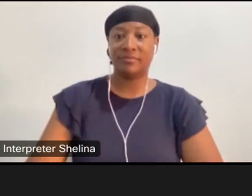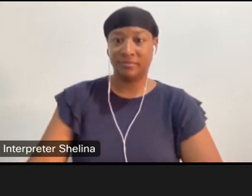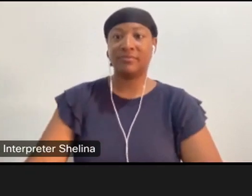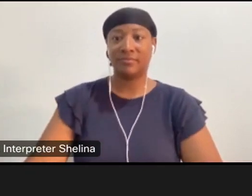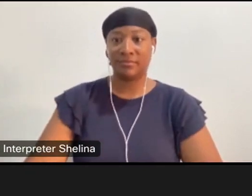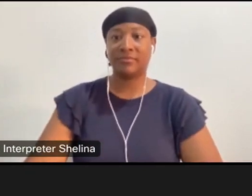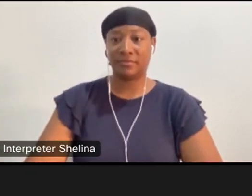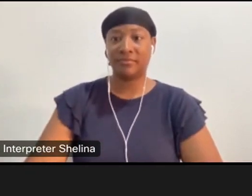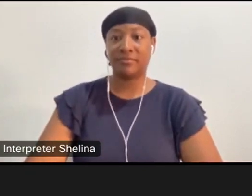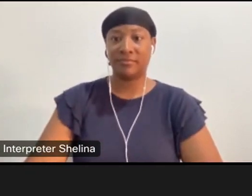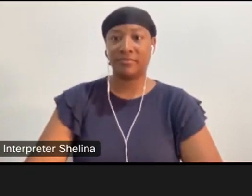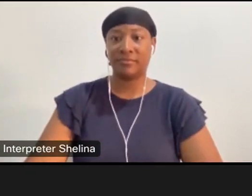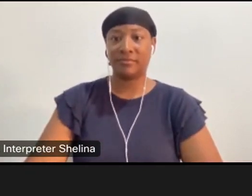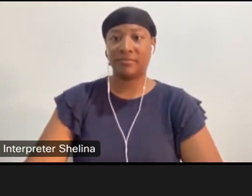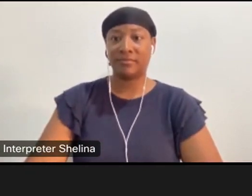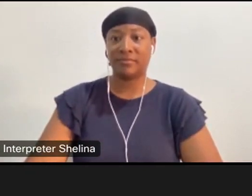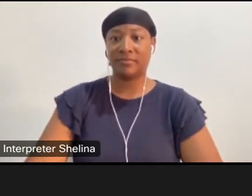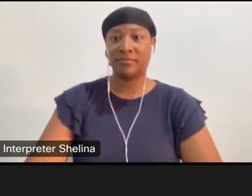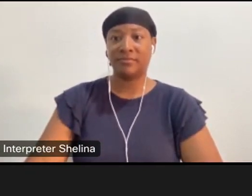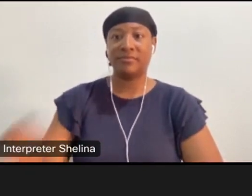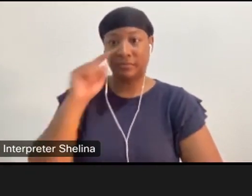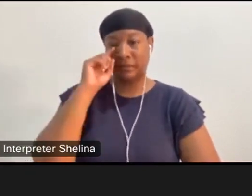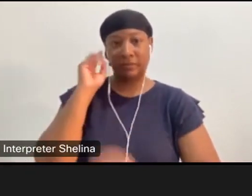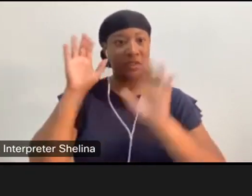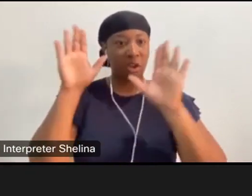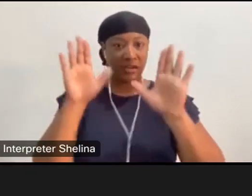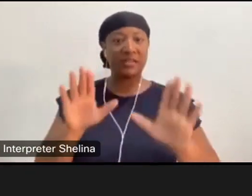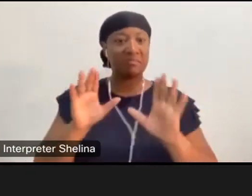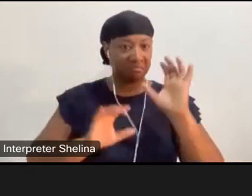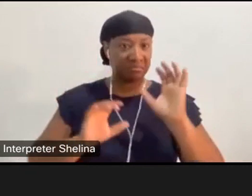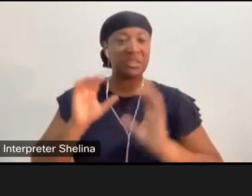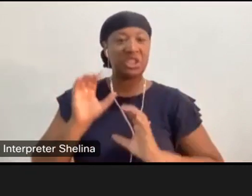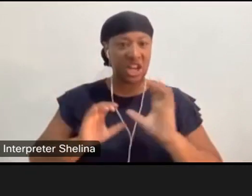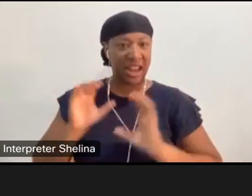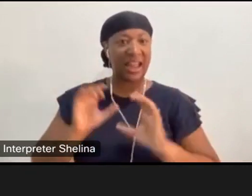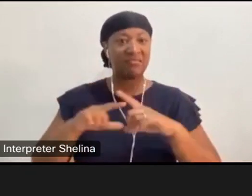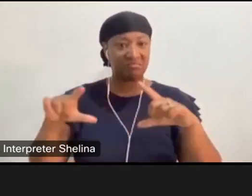Awesome. It looks like folks in the chat are indicating that they can see the poll.